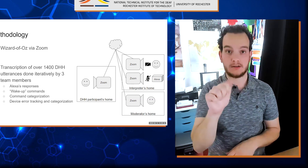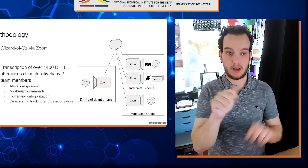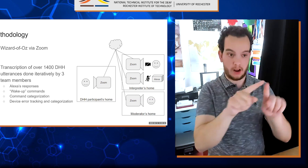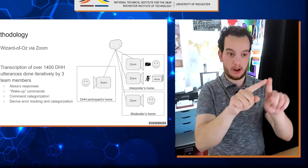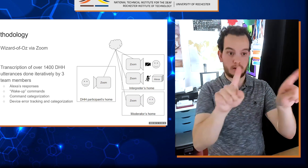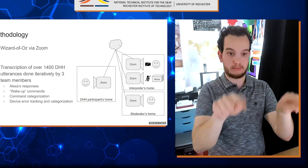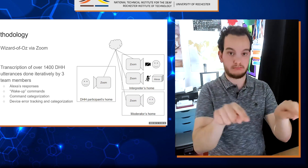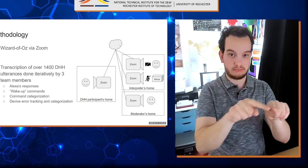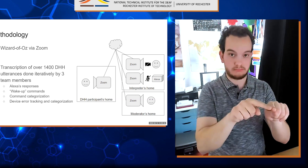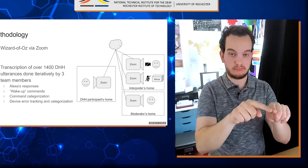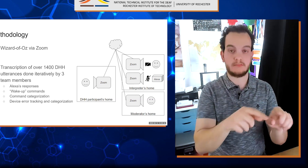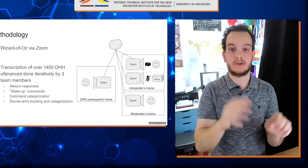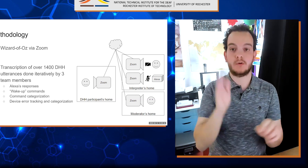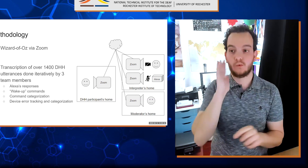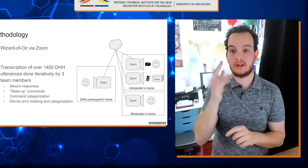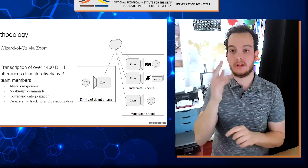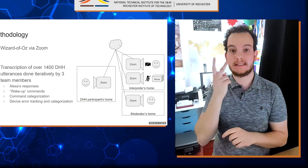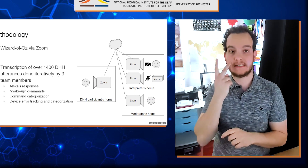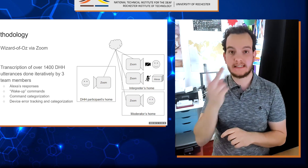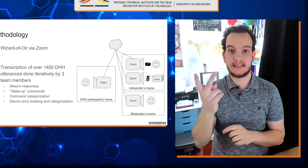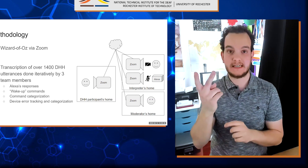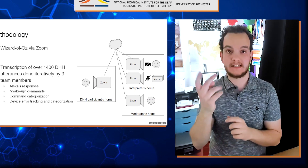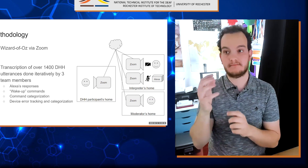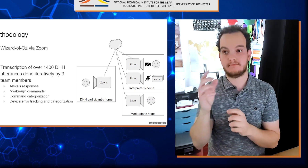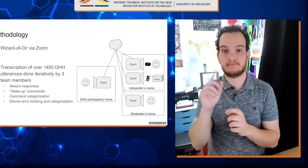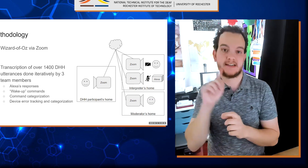and they would see Alexa on screen,